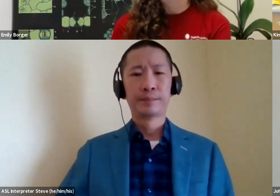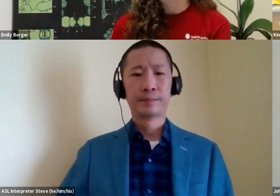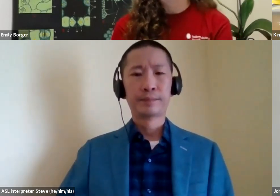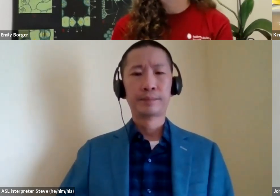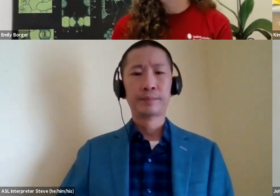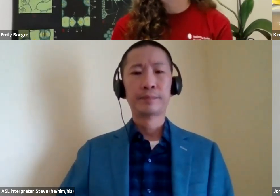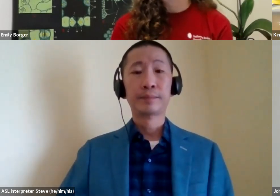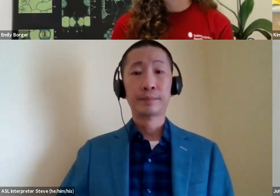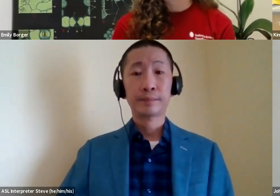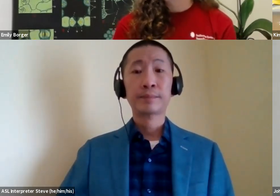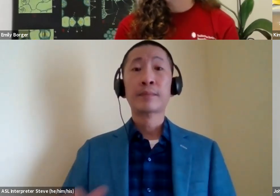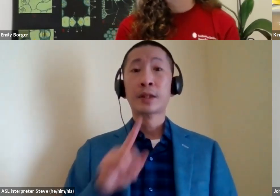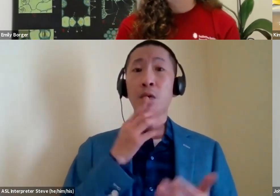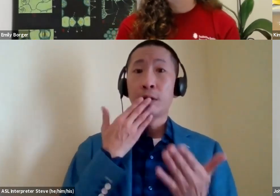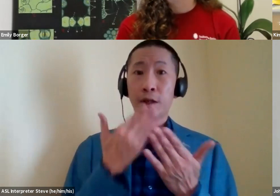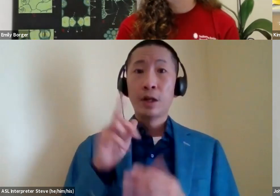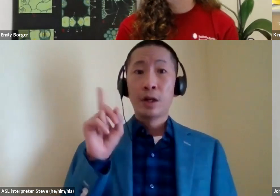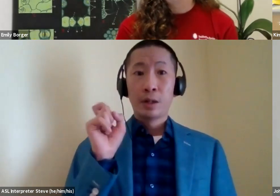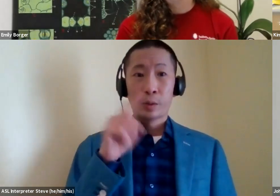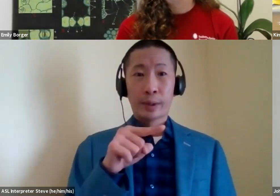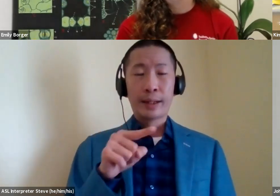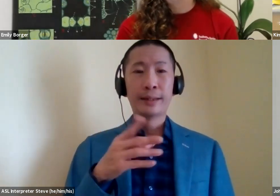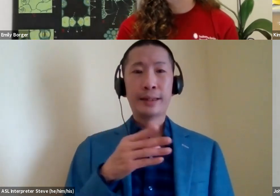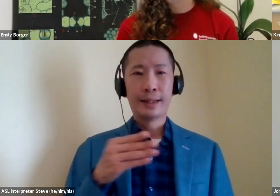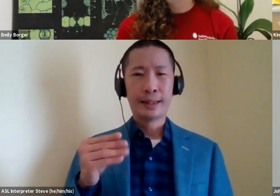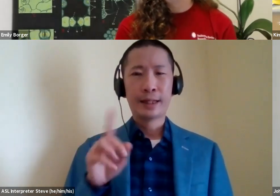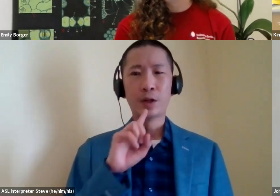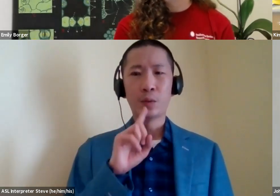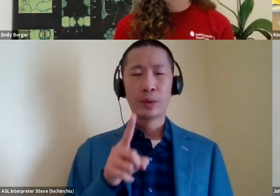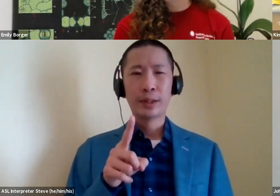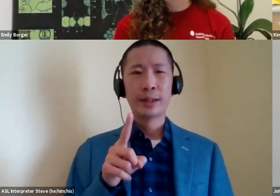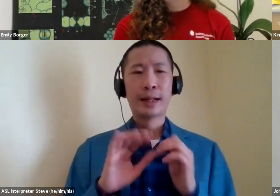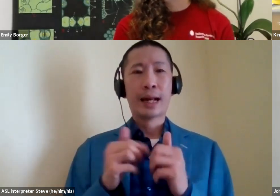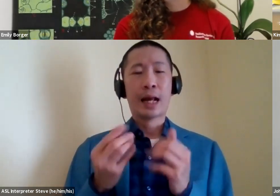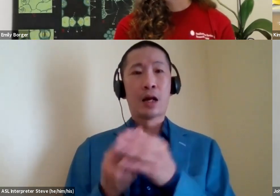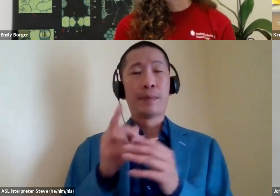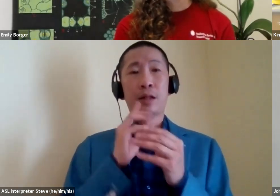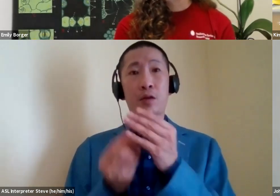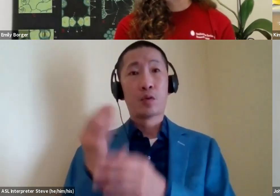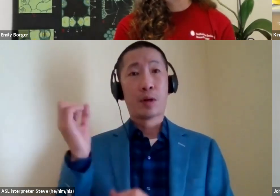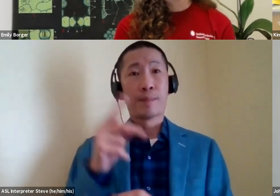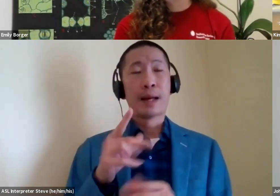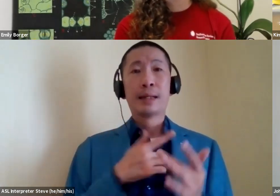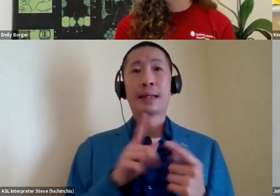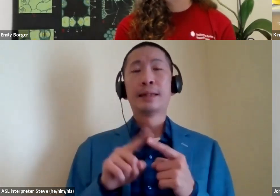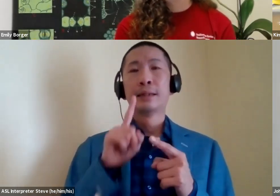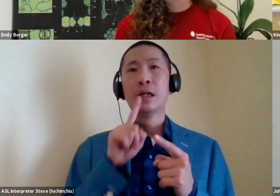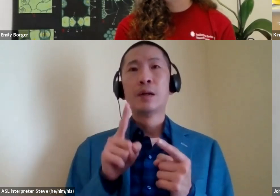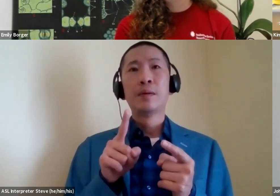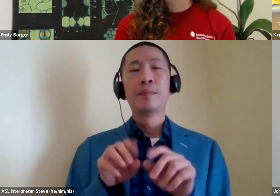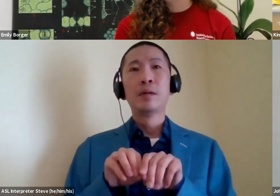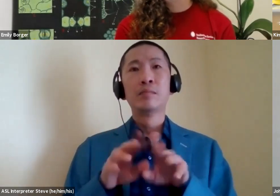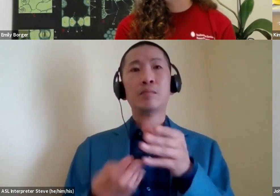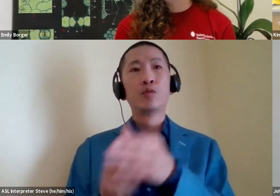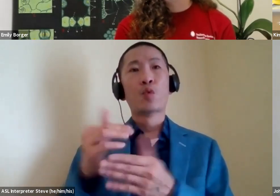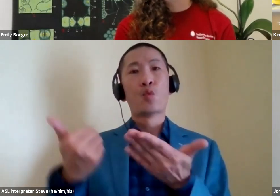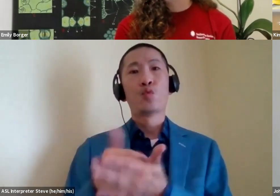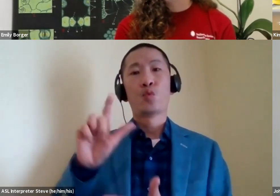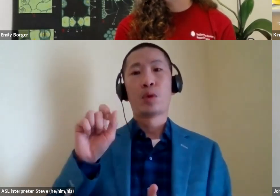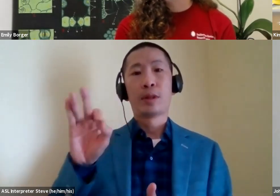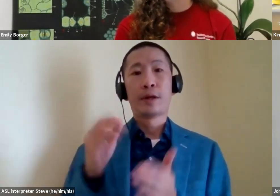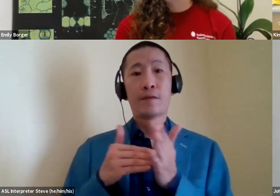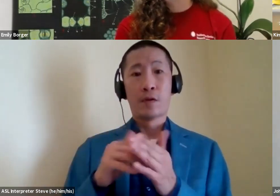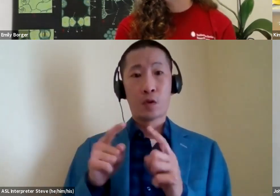Kim Komatsu (she/her): Yeah that's a really good question and really the way that plants are growing back tends to be putting out new leaves so often once a plant has grown a leaf